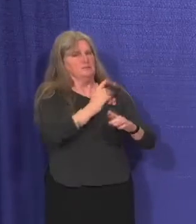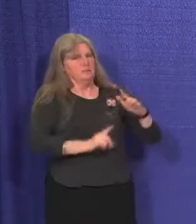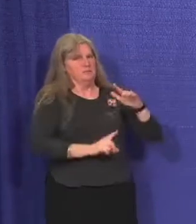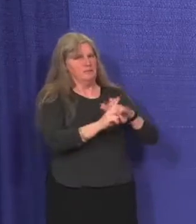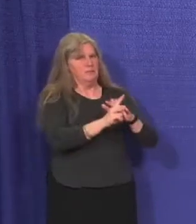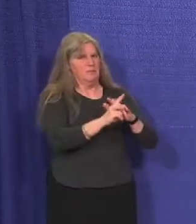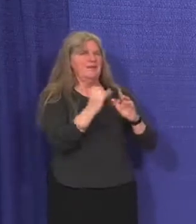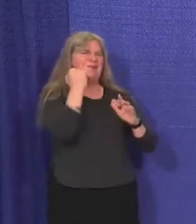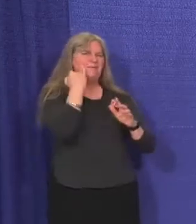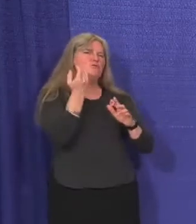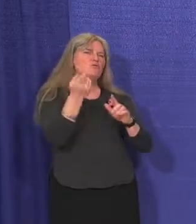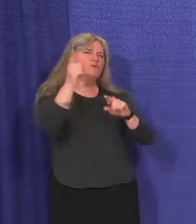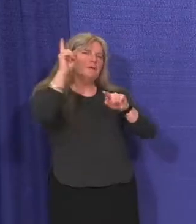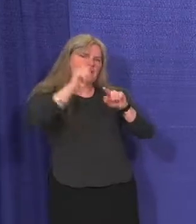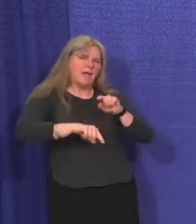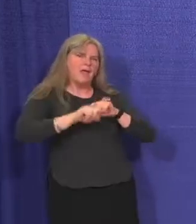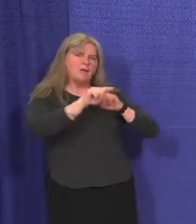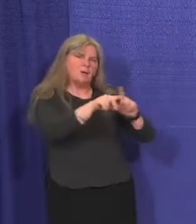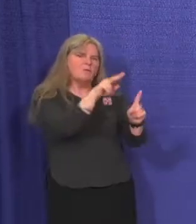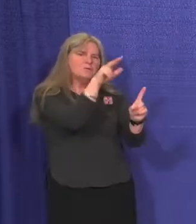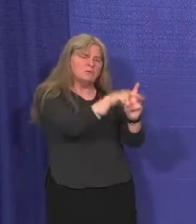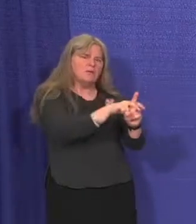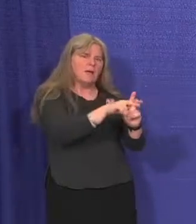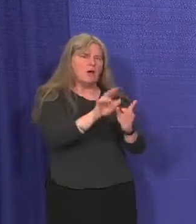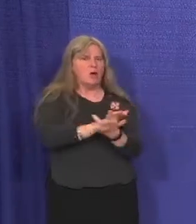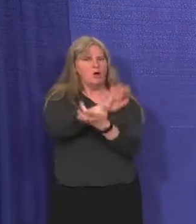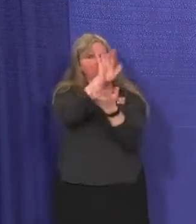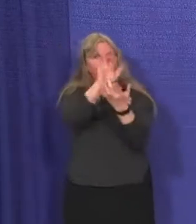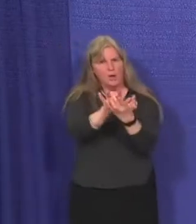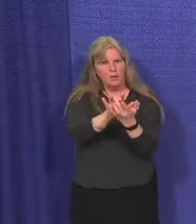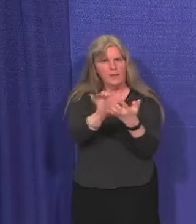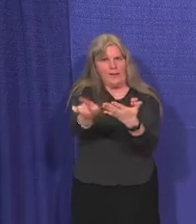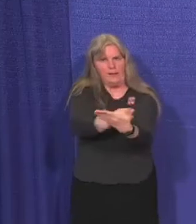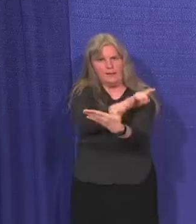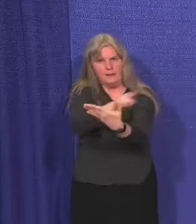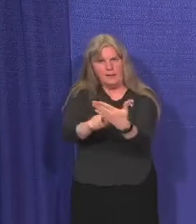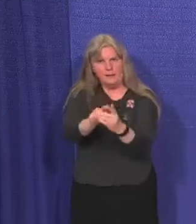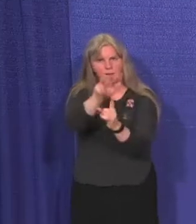any dose but if a large number of people don't show up many